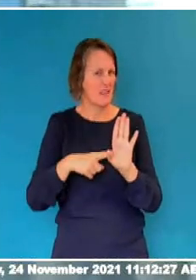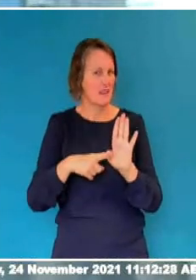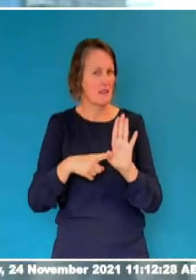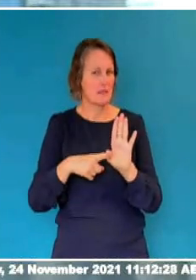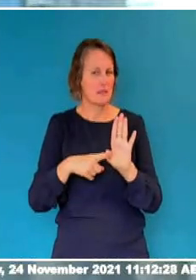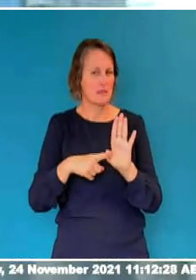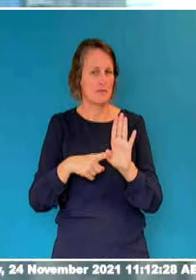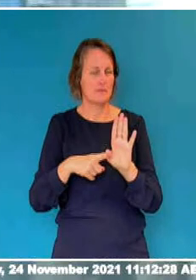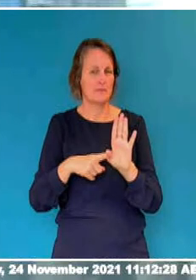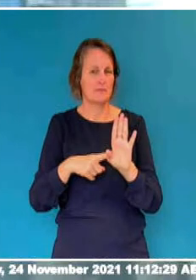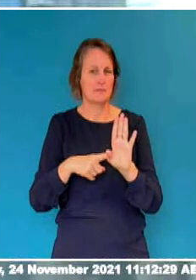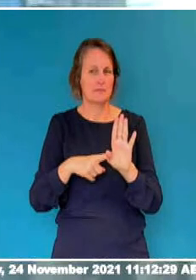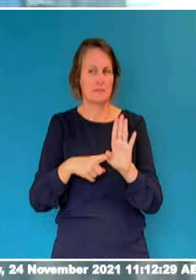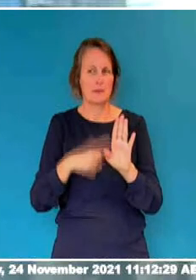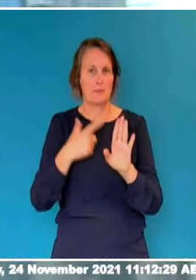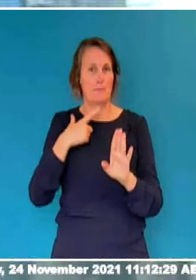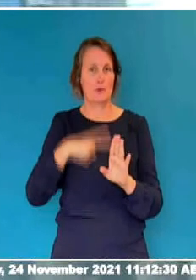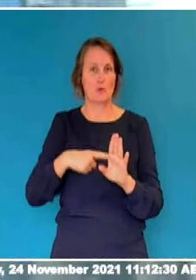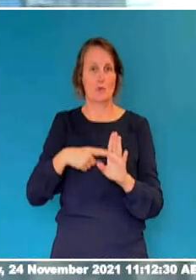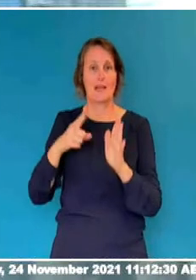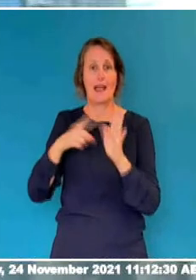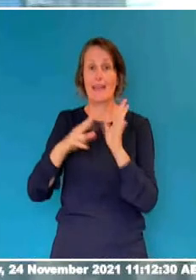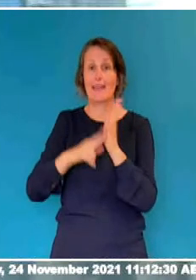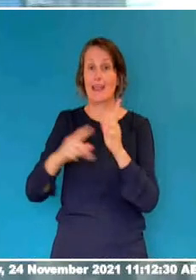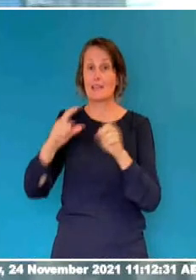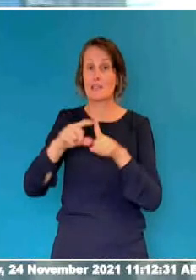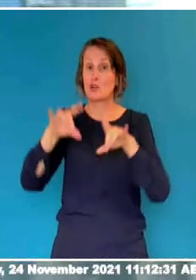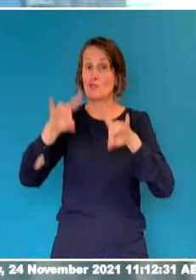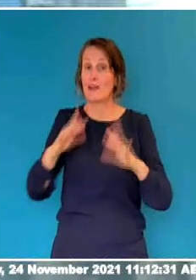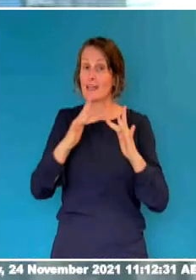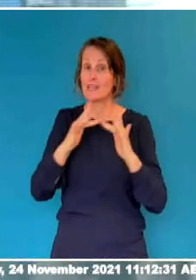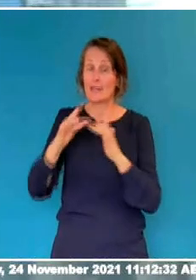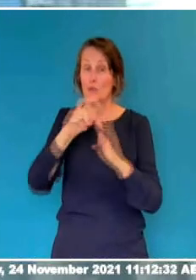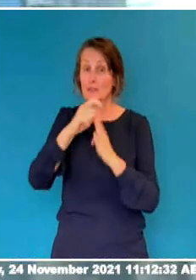informed by the Australian Network on Disability, is really design for dignity, so